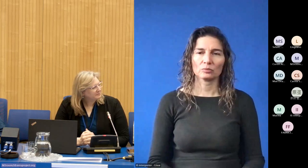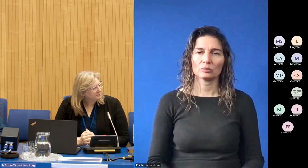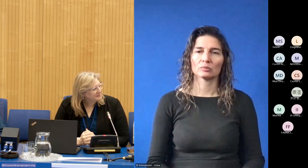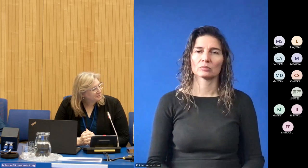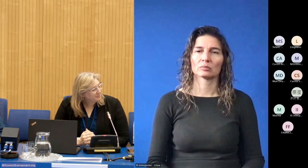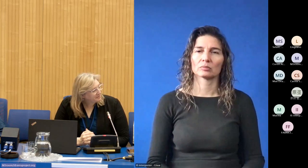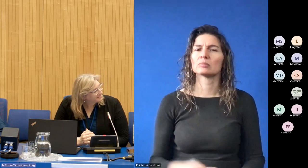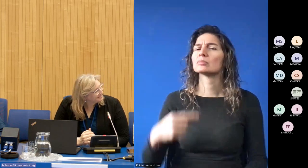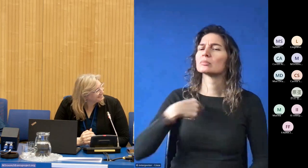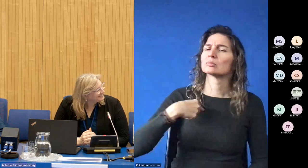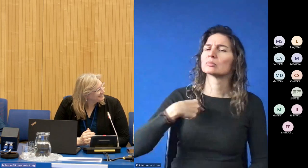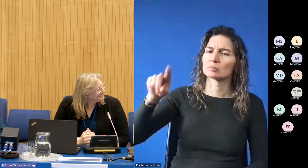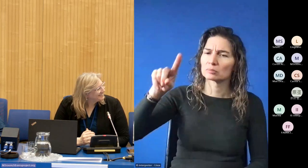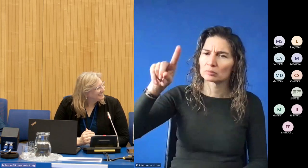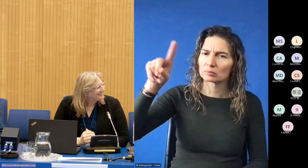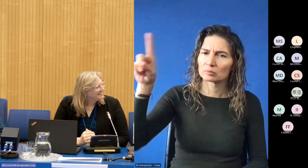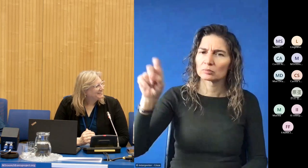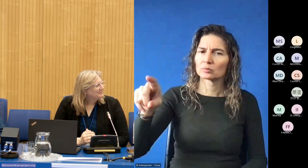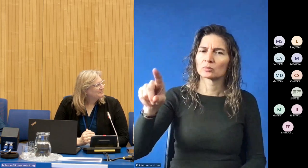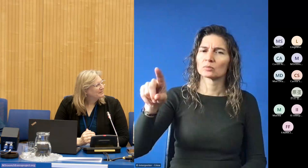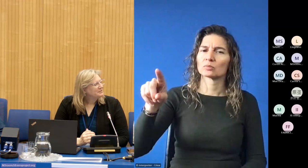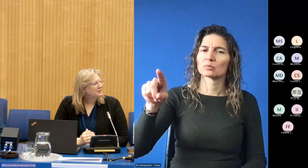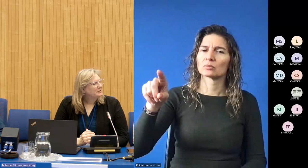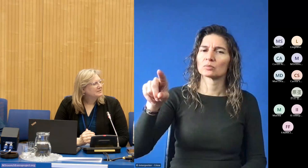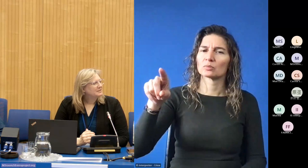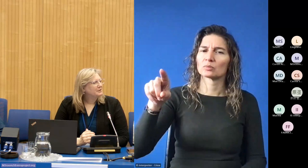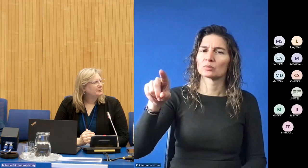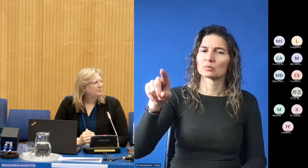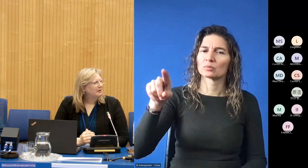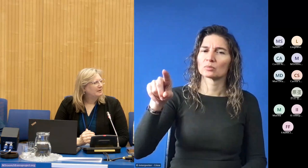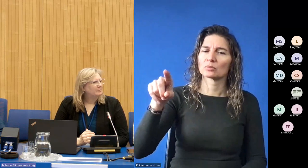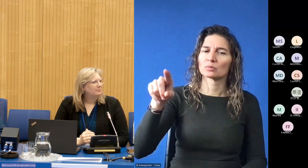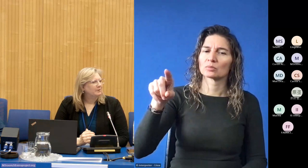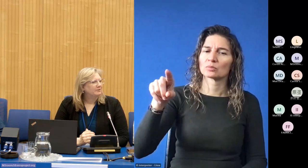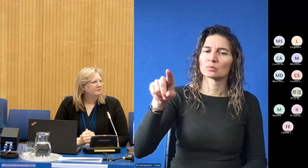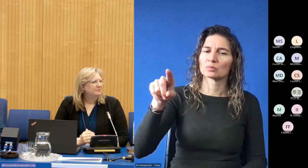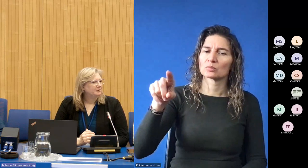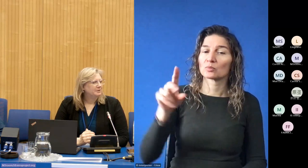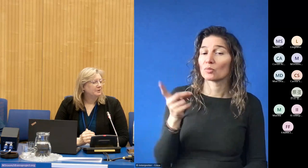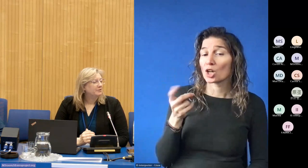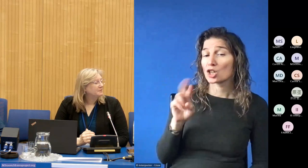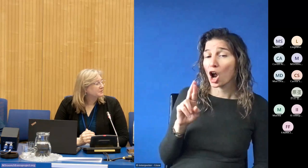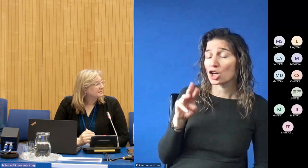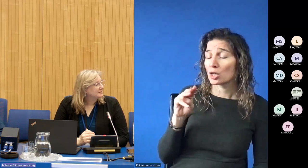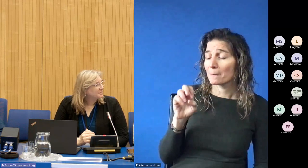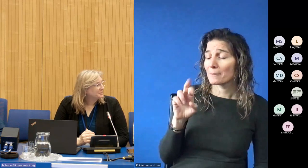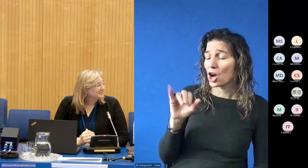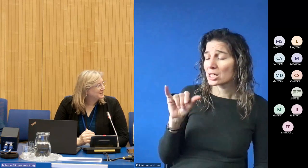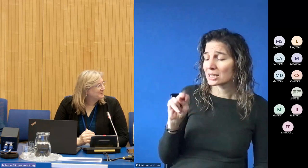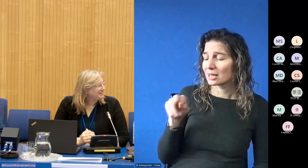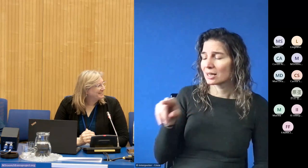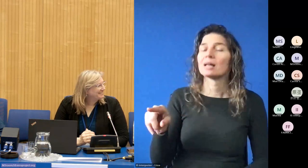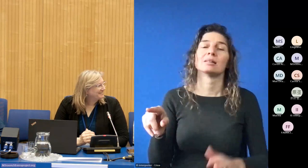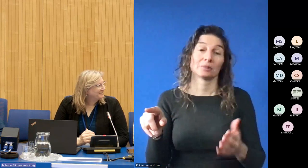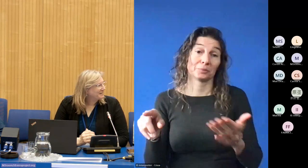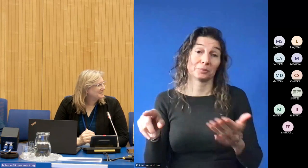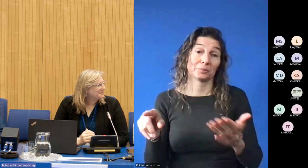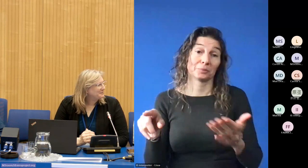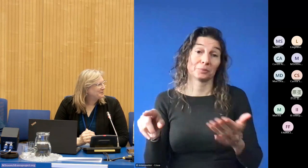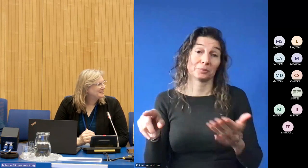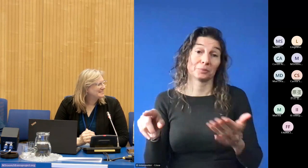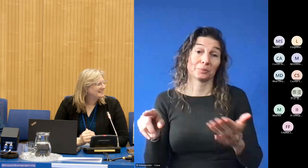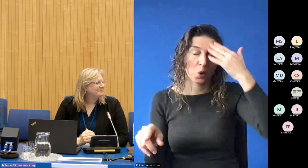I'm just curious to know. We are familiar with artificial intelligence coming fast and furiously.